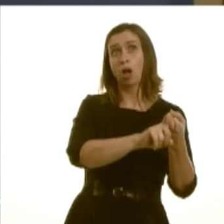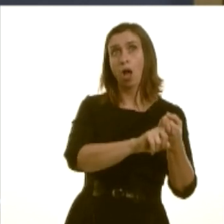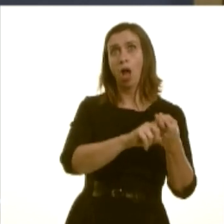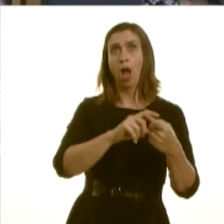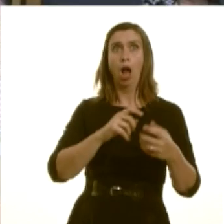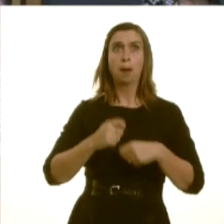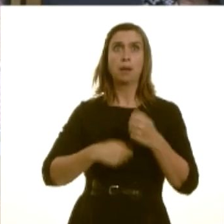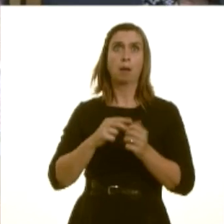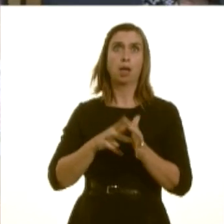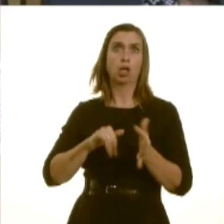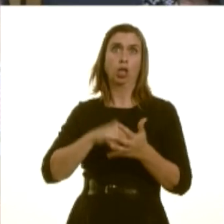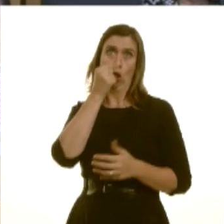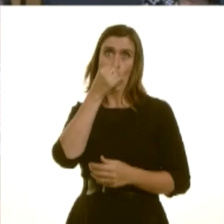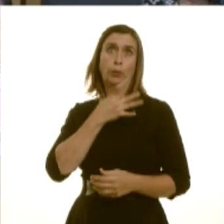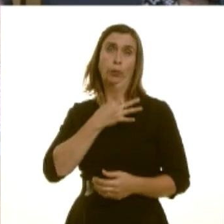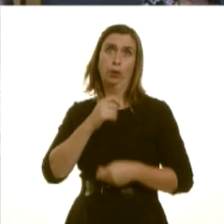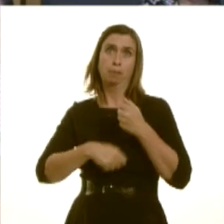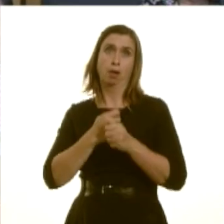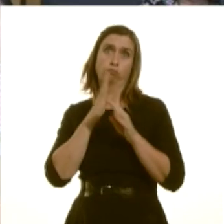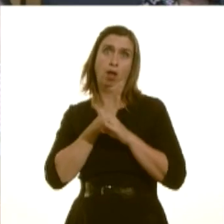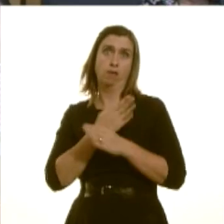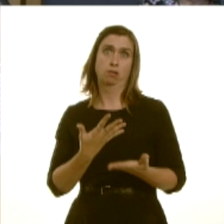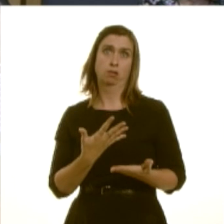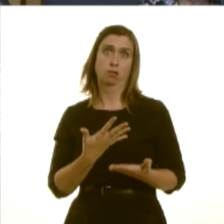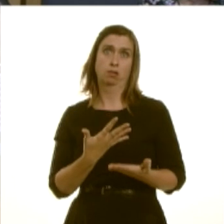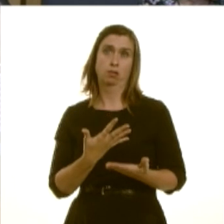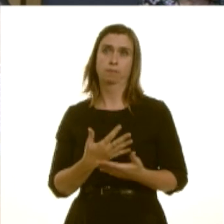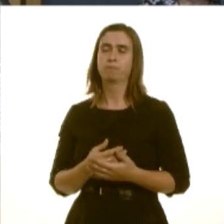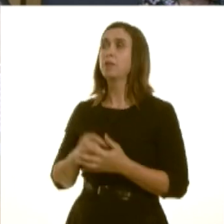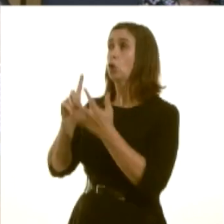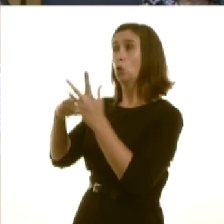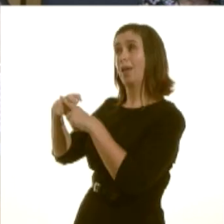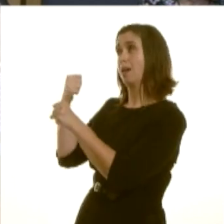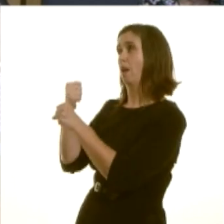Carwyn Jones: It is the view of the UK Government that that would not happen; it is for it to